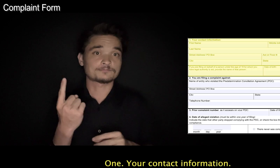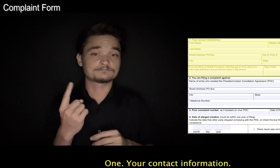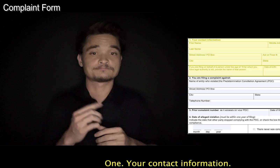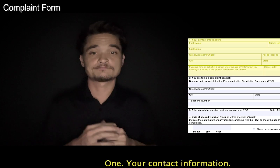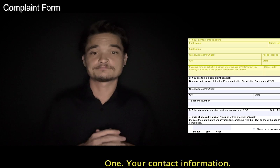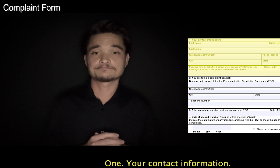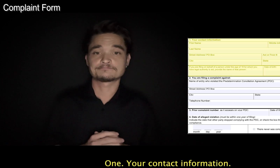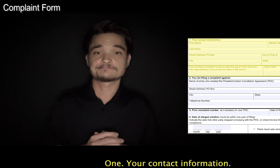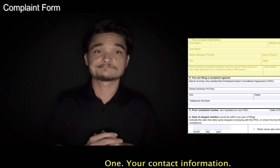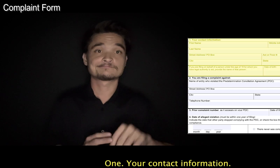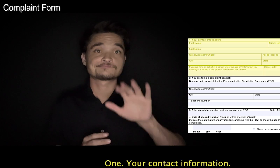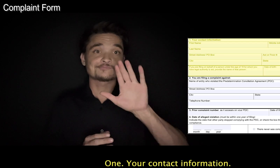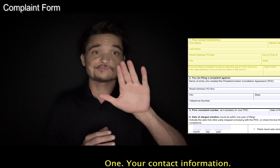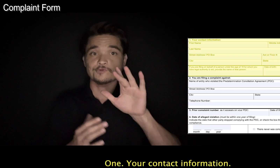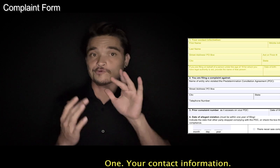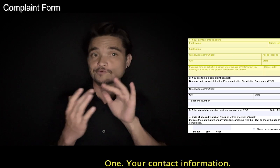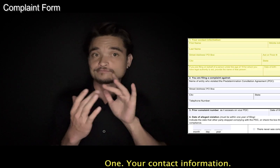One. Your contact information.